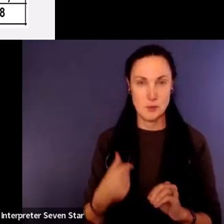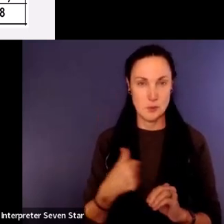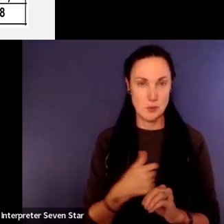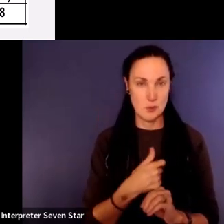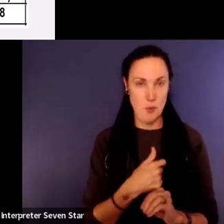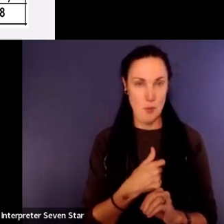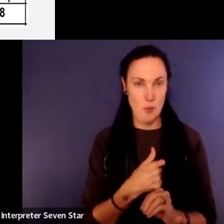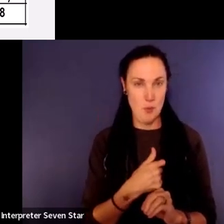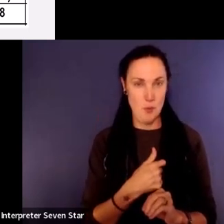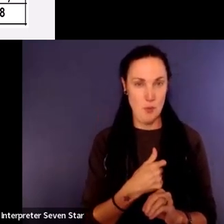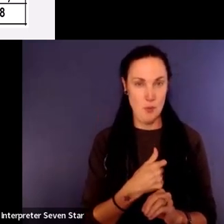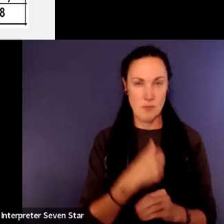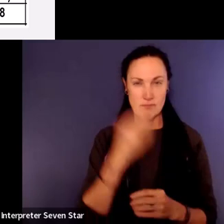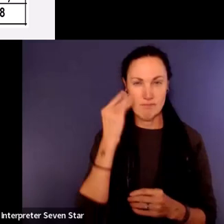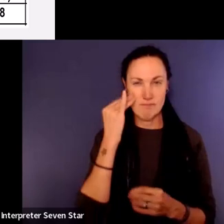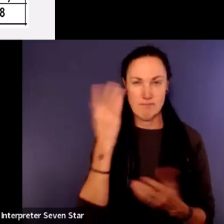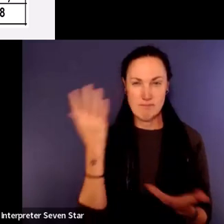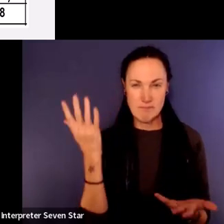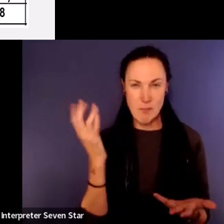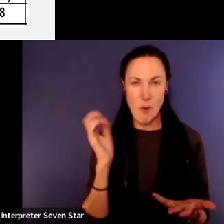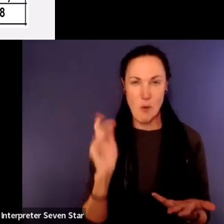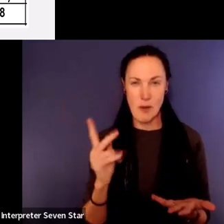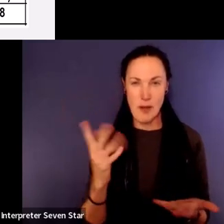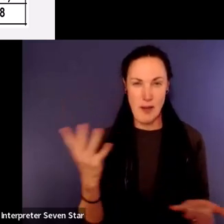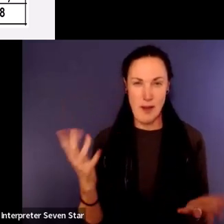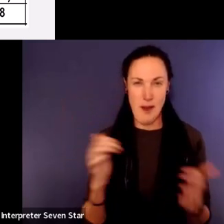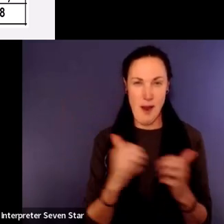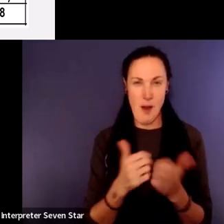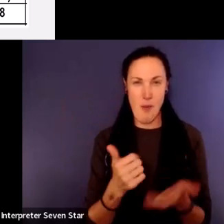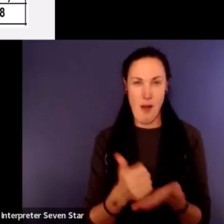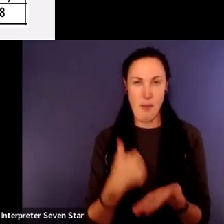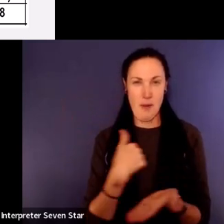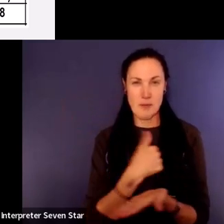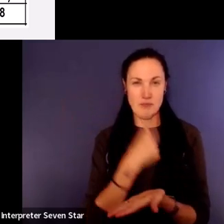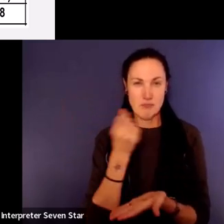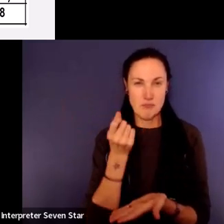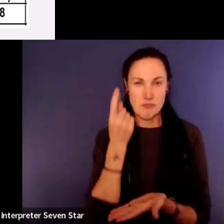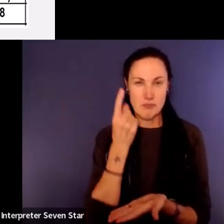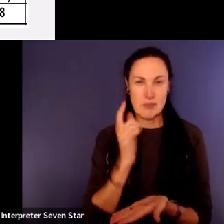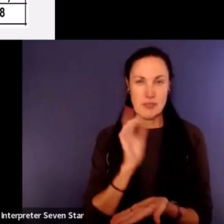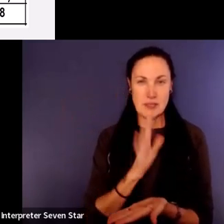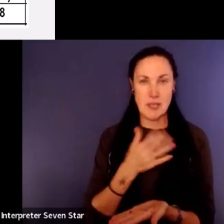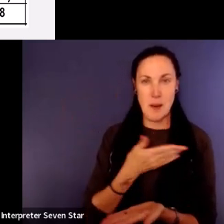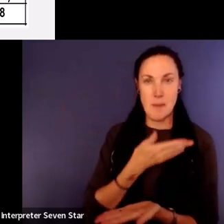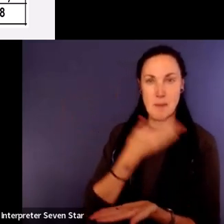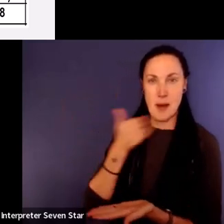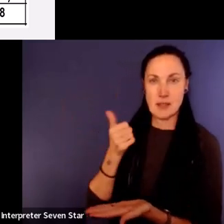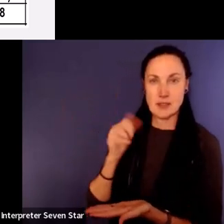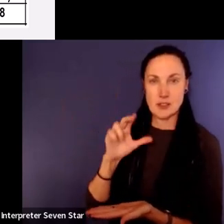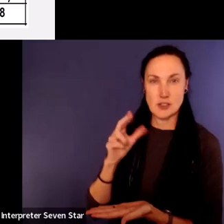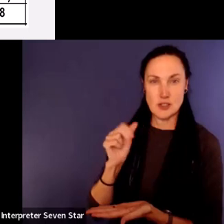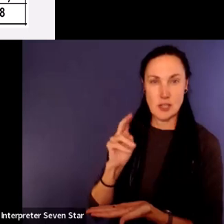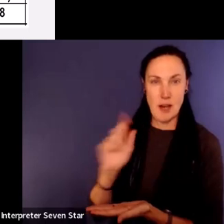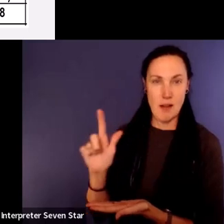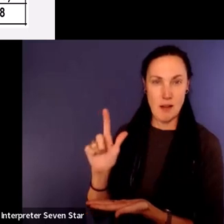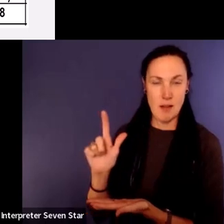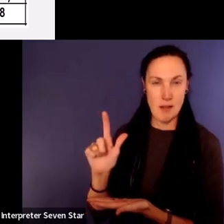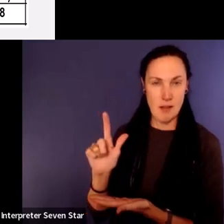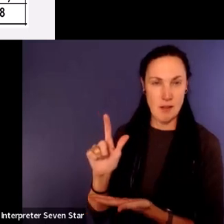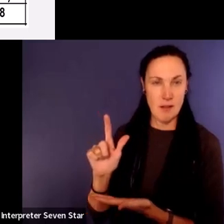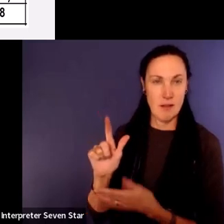this tell us about where his sensory channels might work best?" Visually, he got a five. That’s not a score;